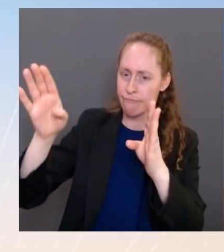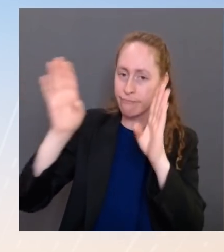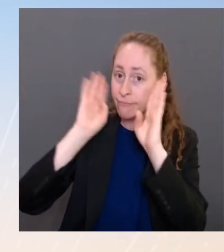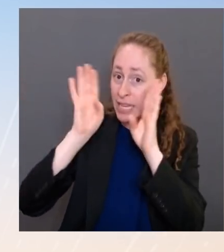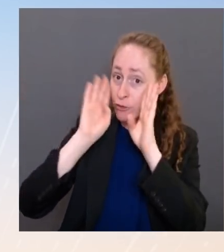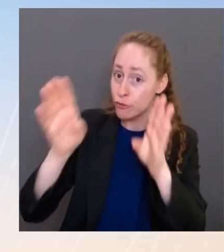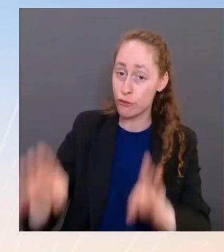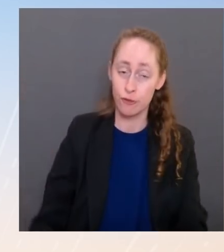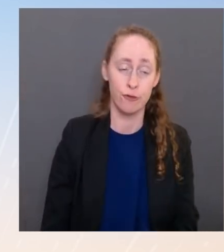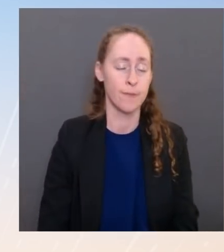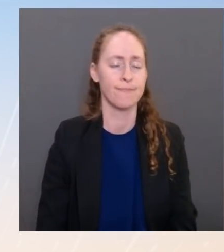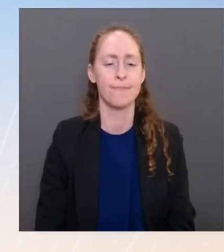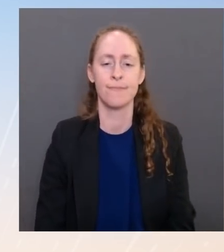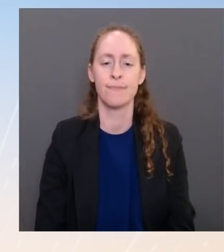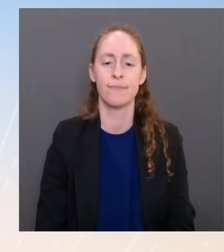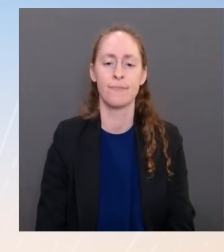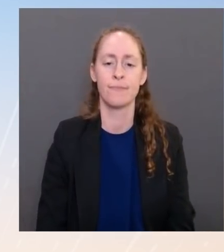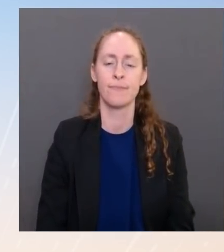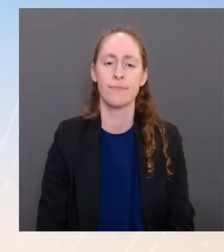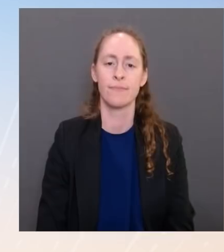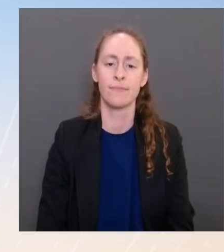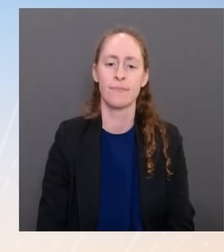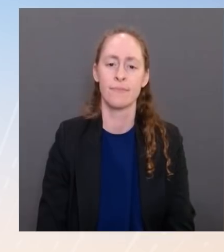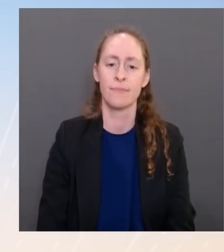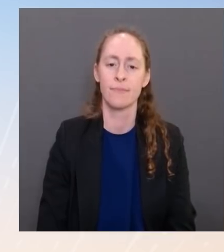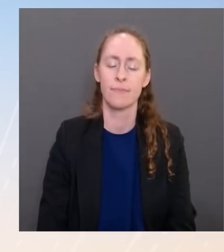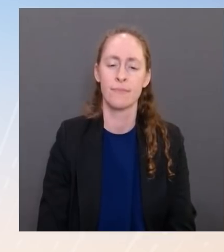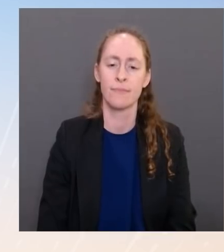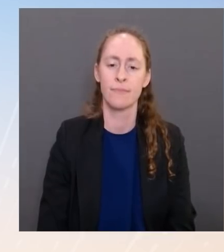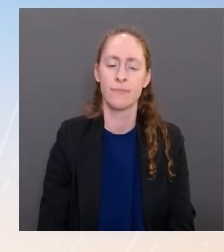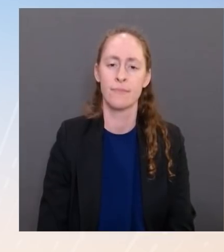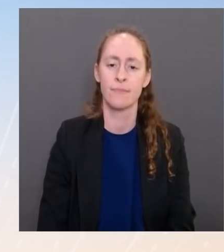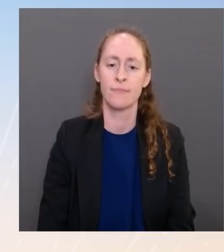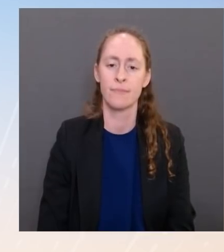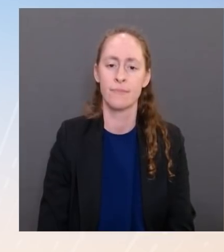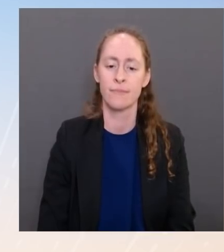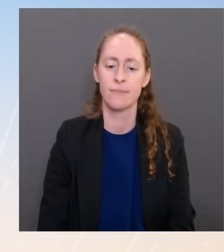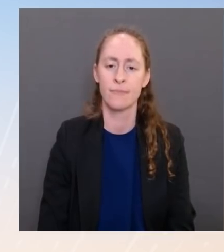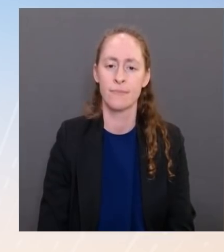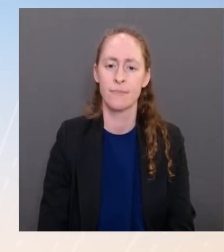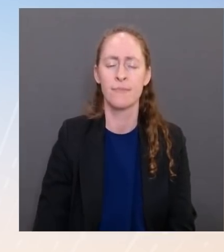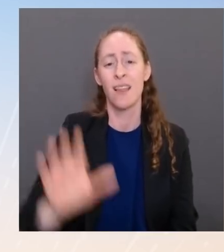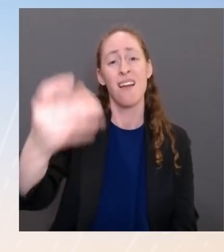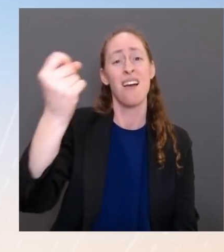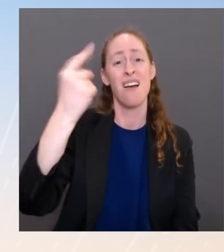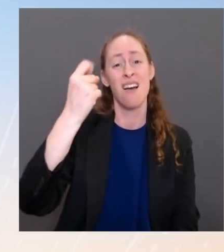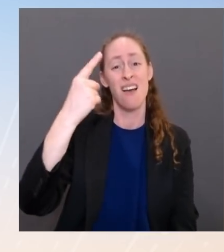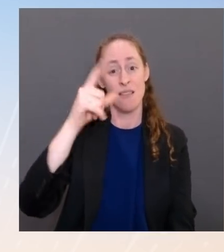on the Mississippi case. So, it's not that the effort to overturn Roe v. Wade is new; that has been ongoing for decades.